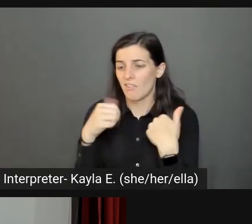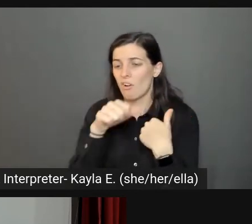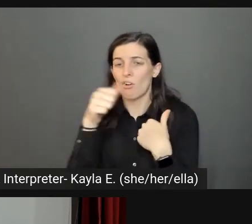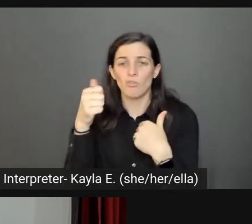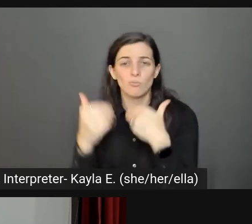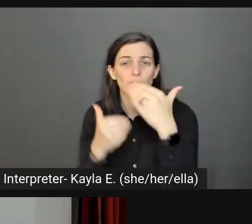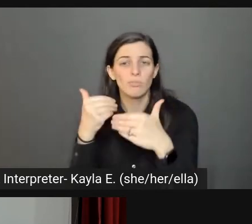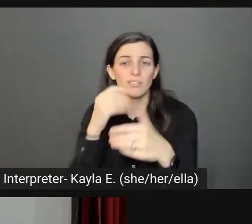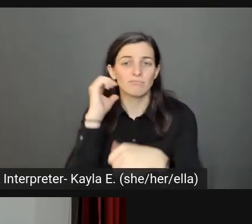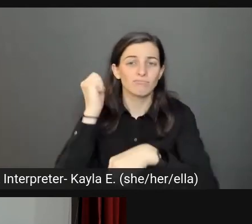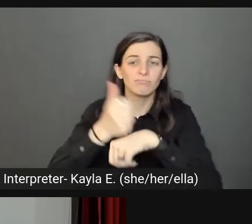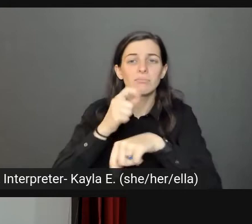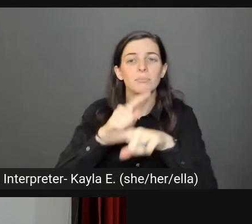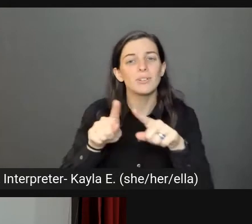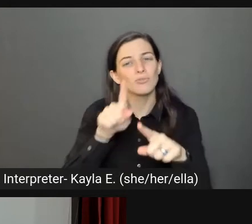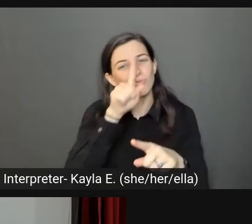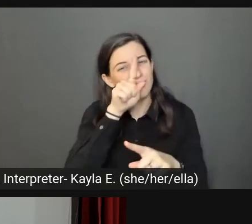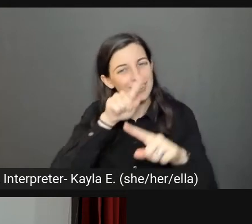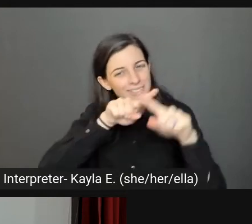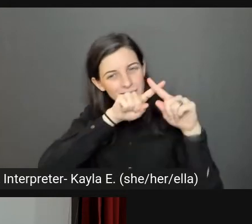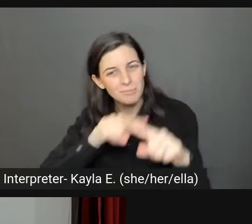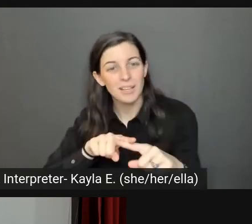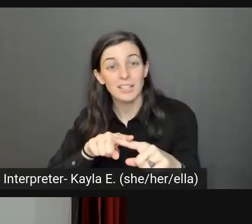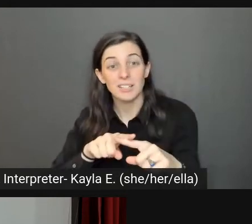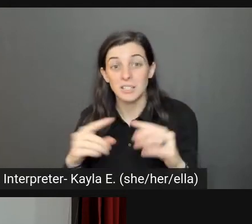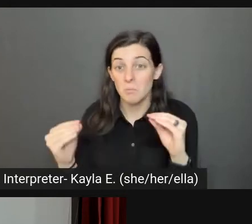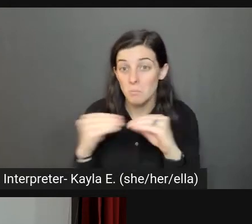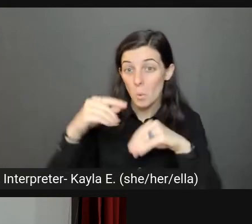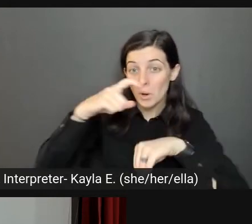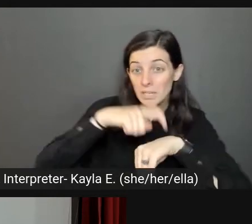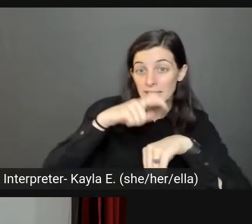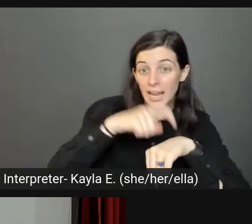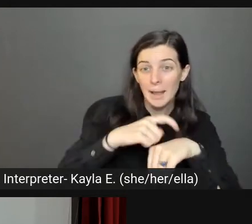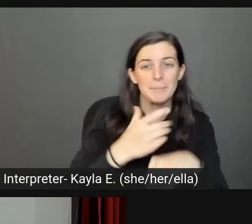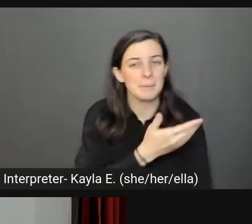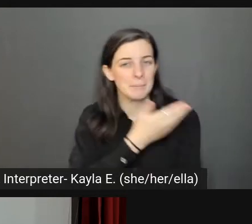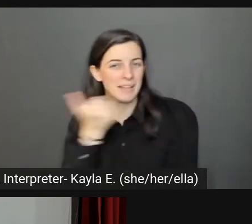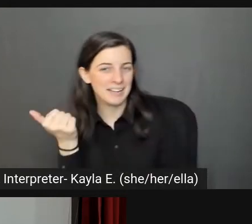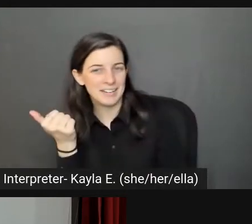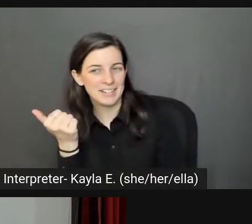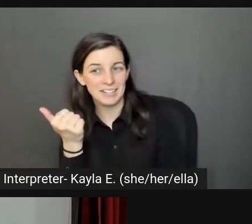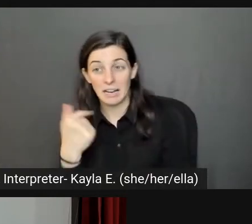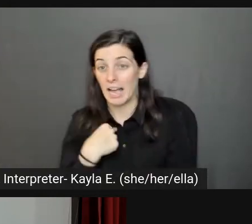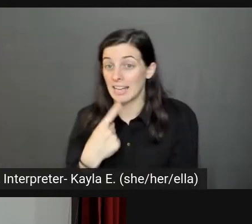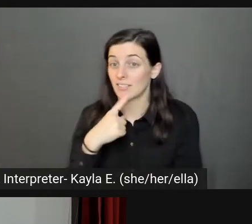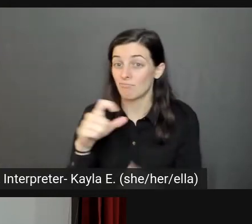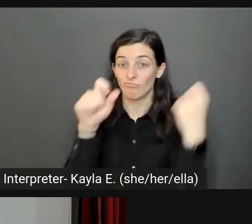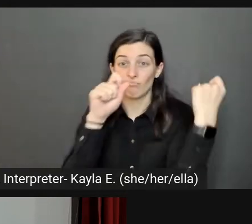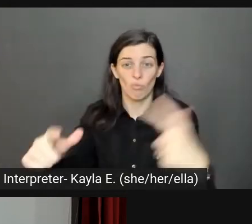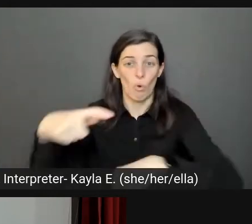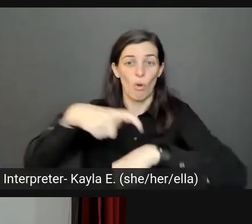Again, it just depends. The more the merrier. It needs to be done all the time, as far as I'm concerned. It's just a matter of when you start and-- Yes.